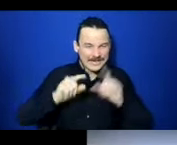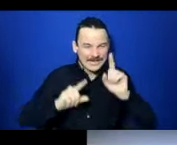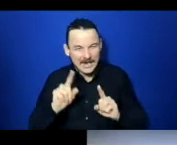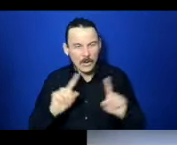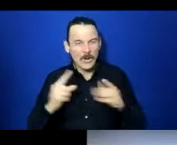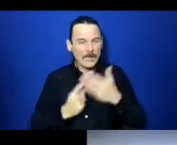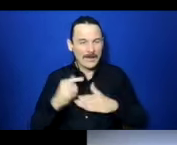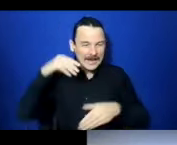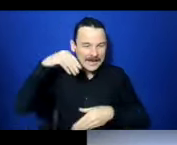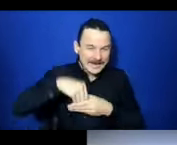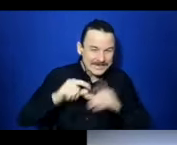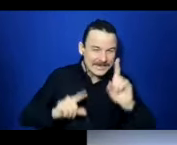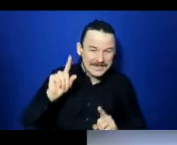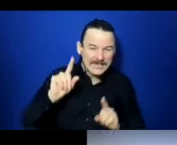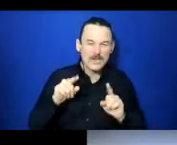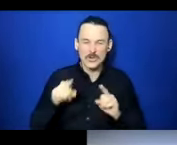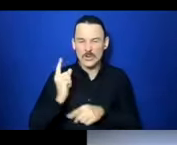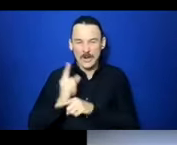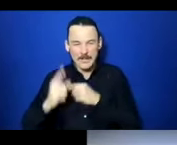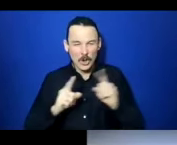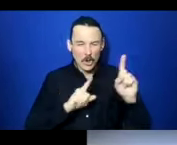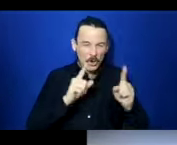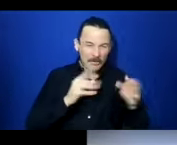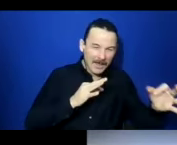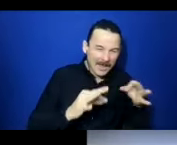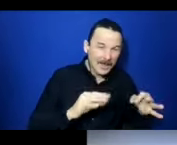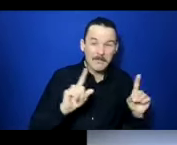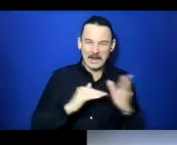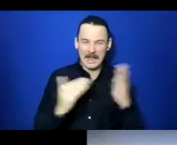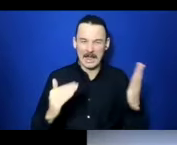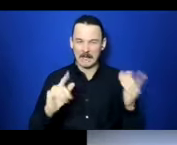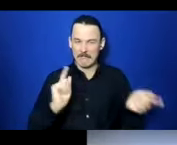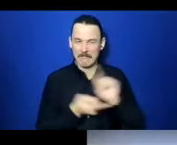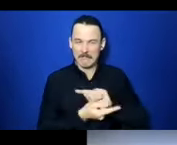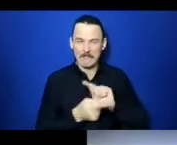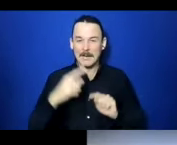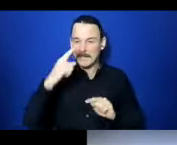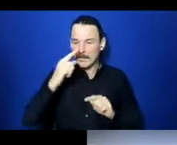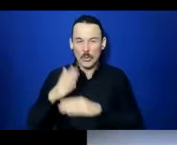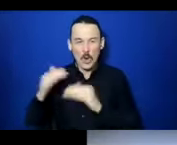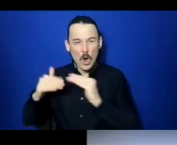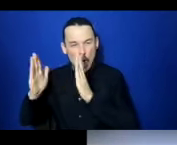seen people working from home, public transport being under underutilised and some of our urban